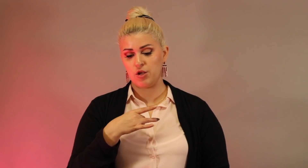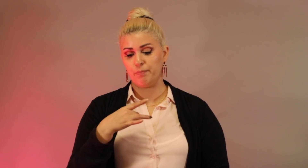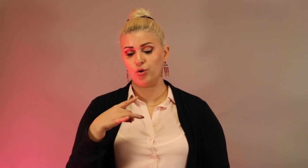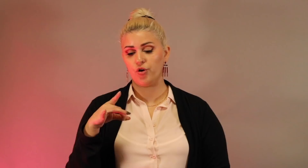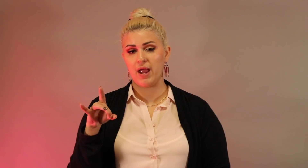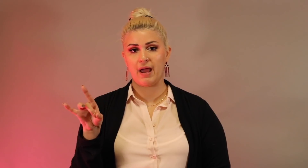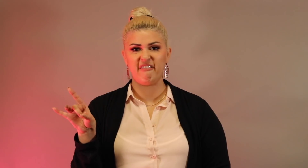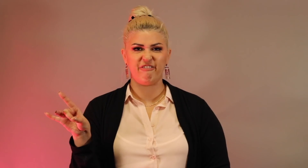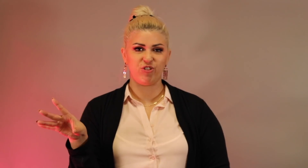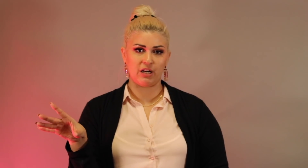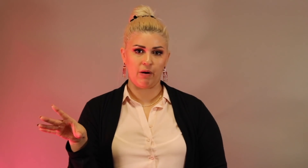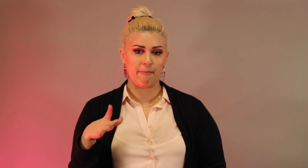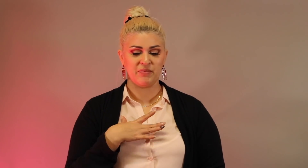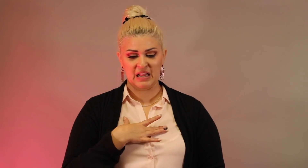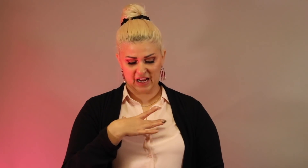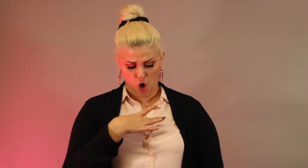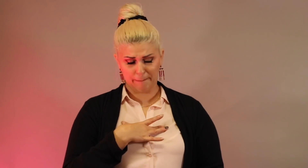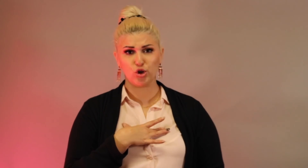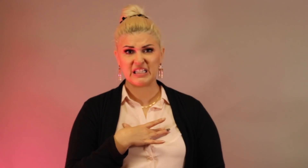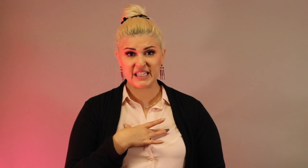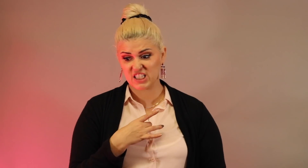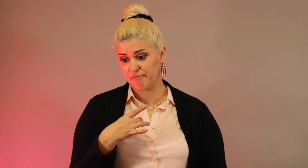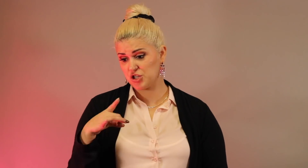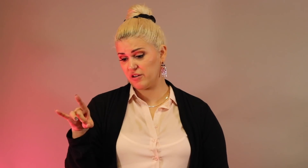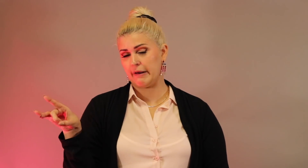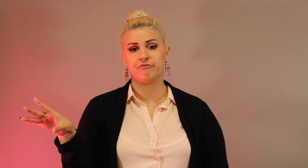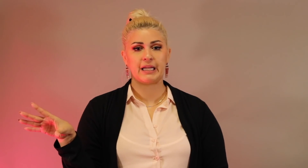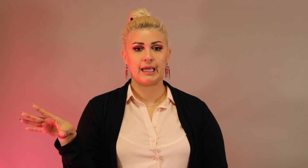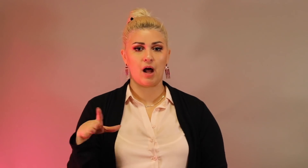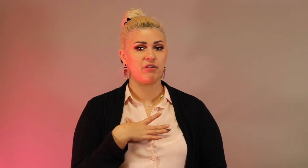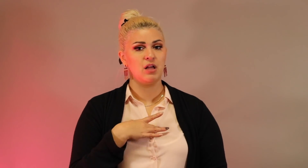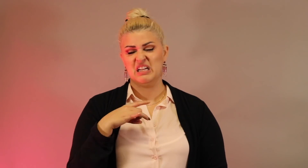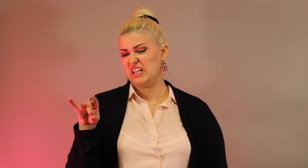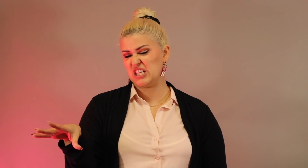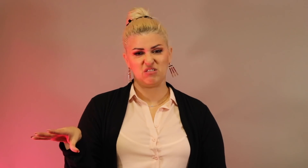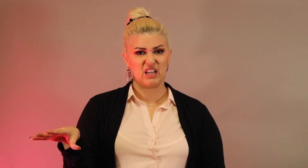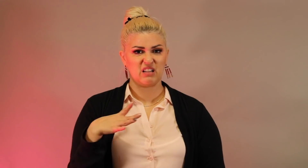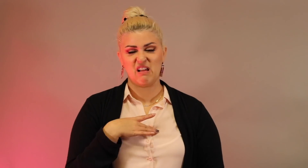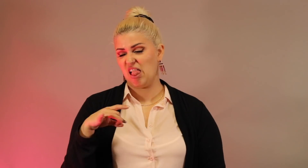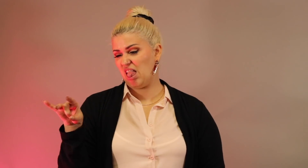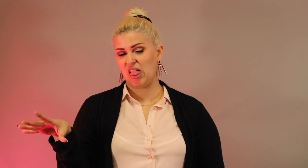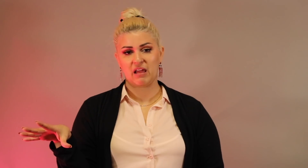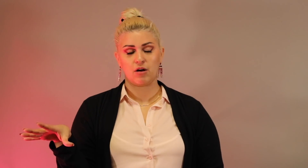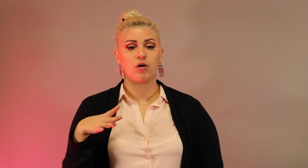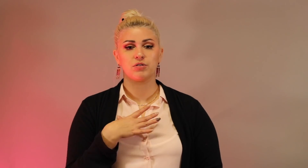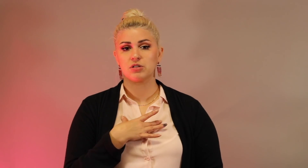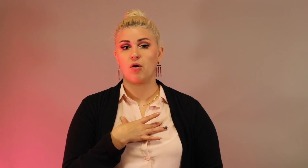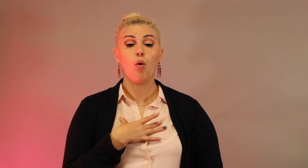and you pull your hand out and flick it away. Like, oh, I'm pulling lint off my shirt and flicking it off. I don't like it, ugh, gross.